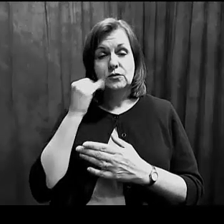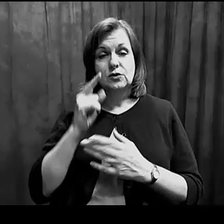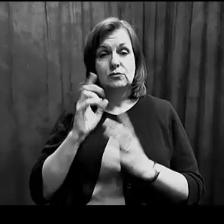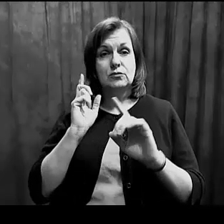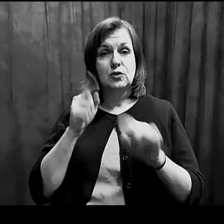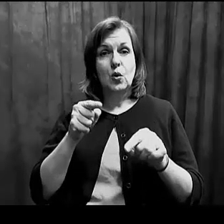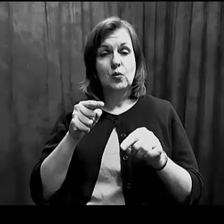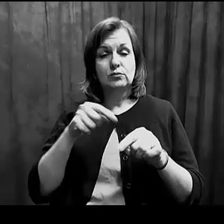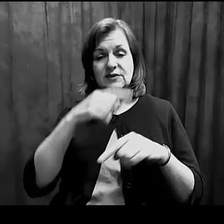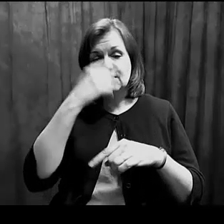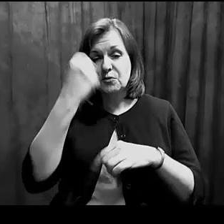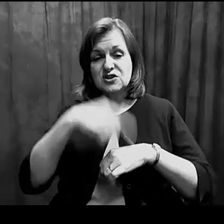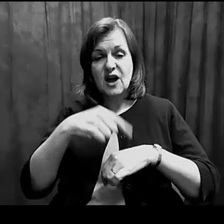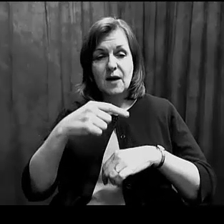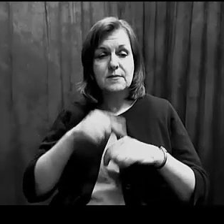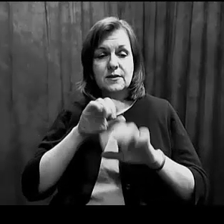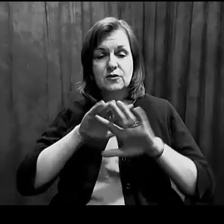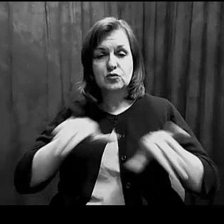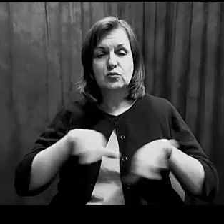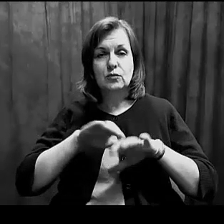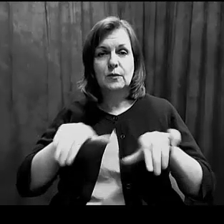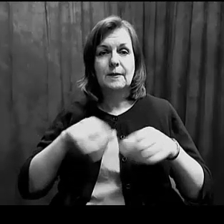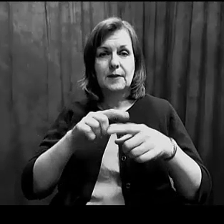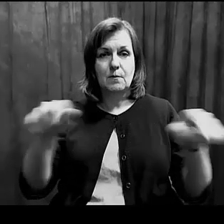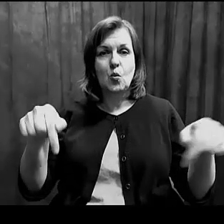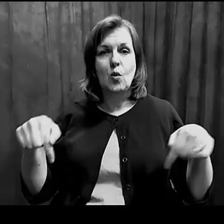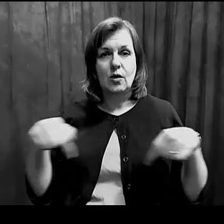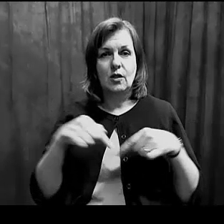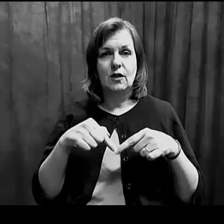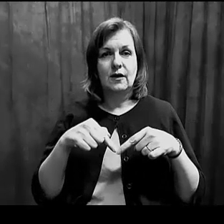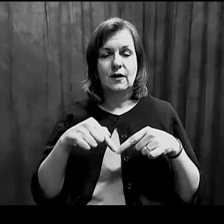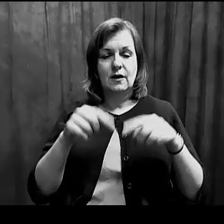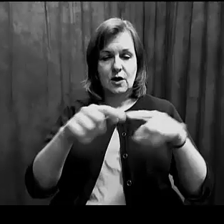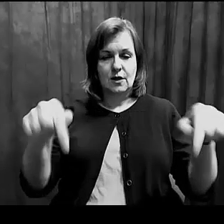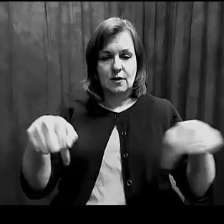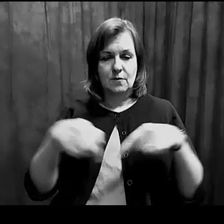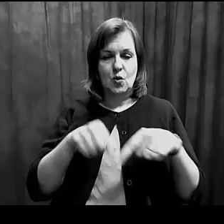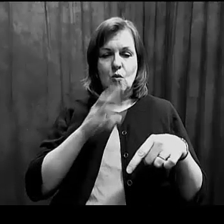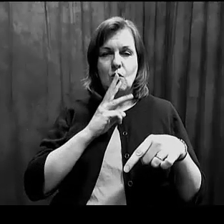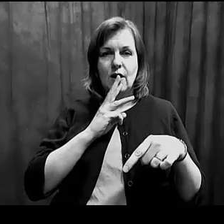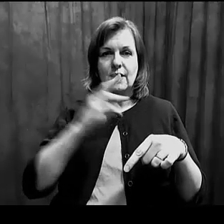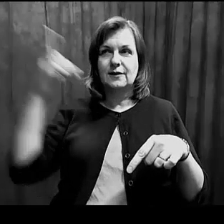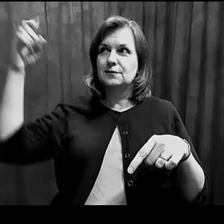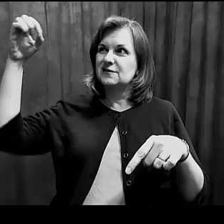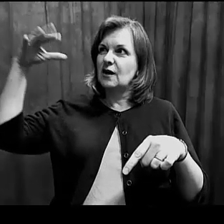if you've ever been in a swimming pool in the summer